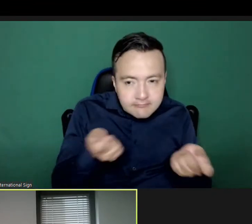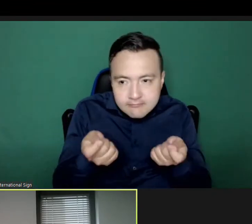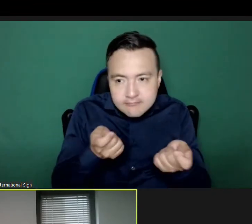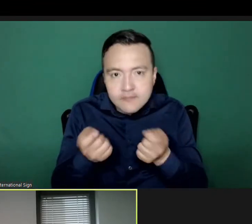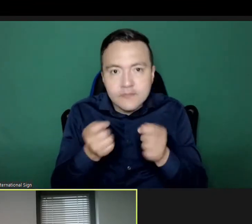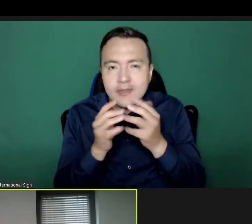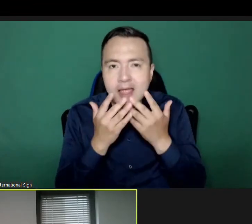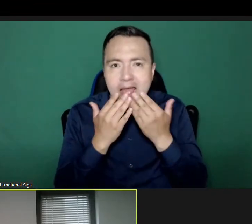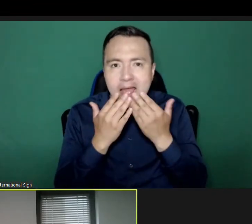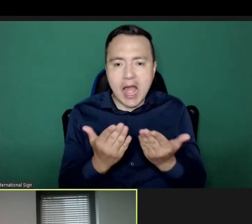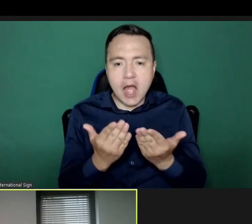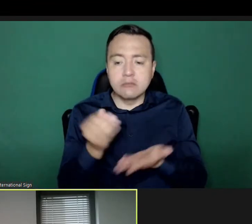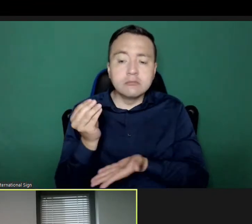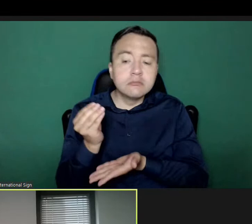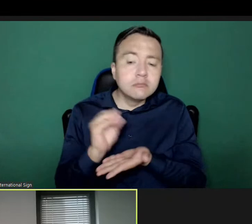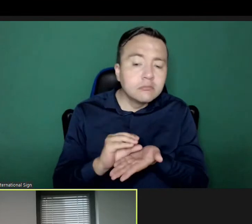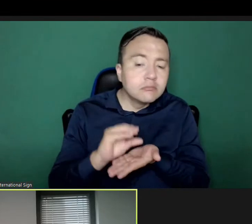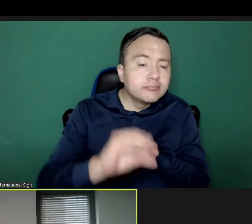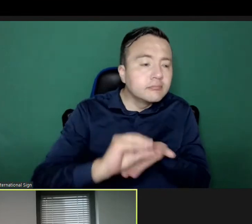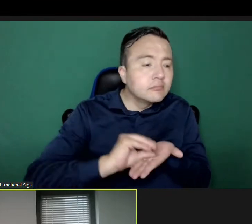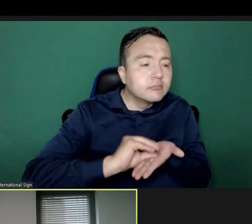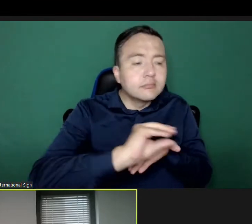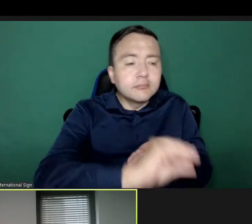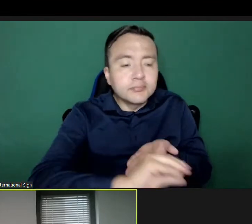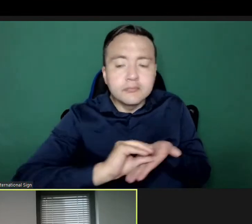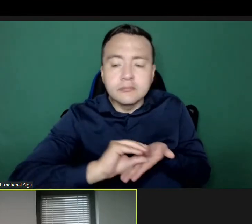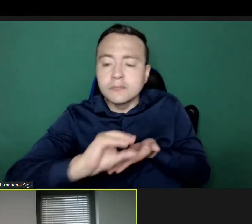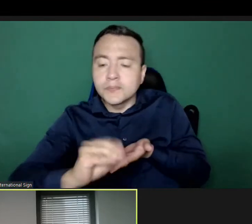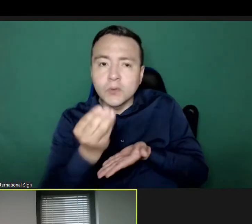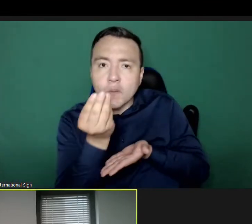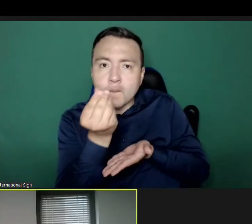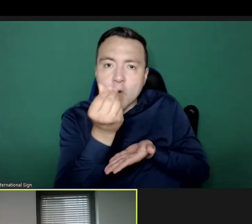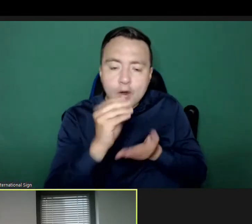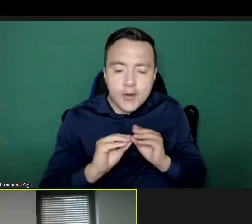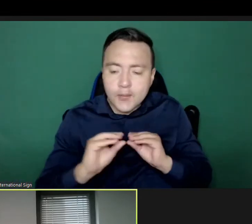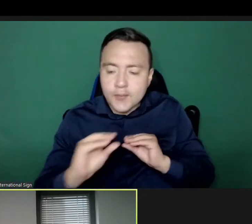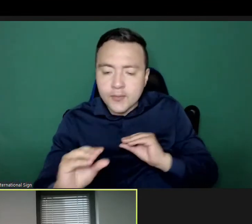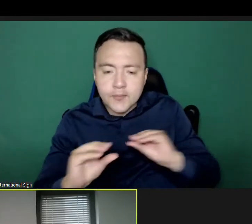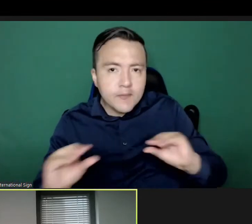And that has to be done systematically. And it's country-dependent.